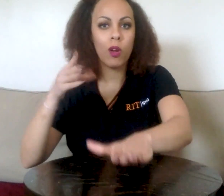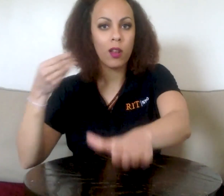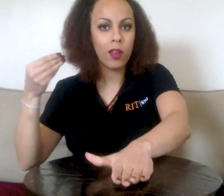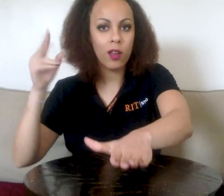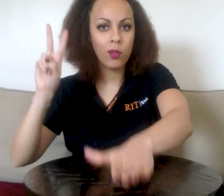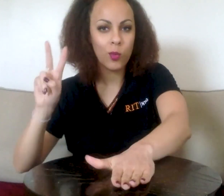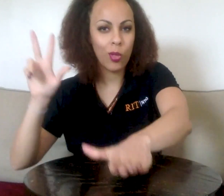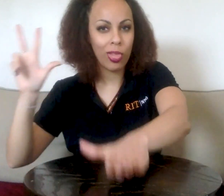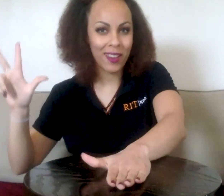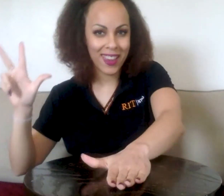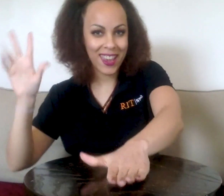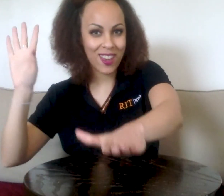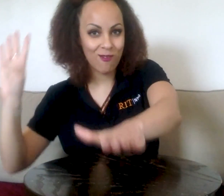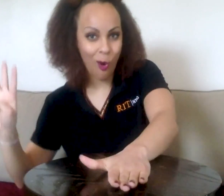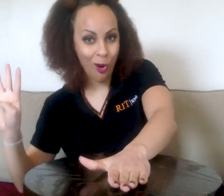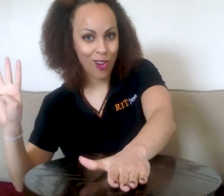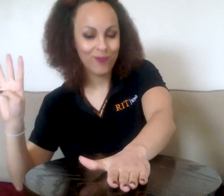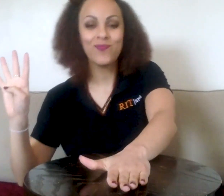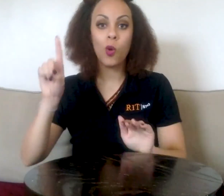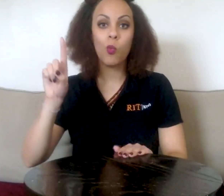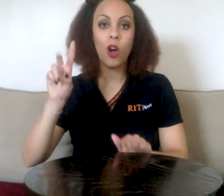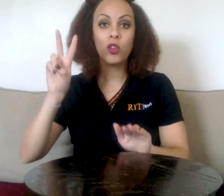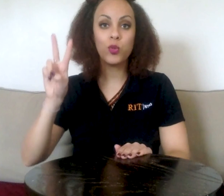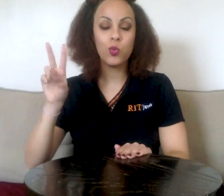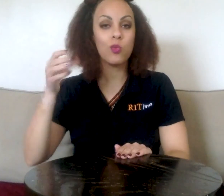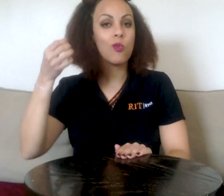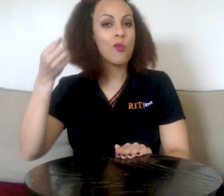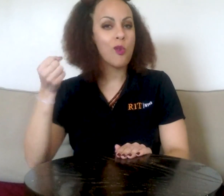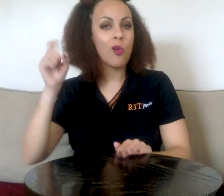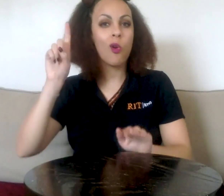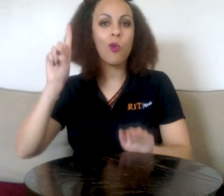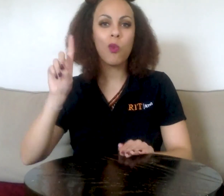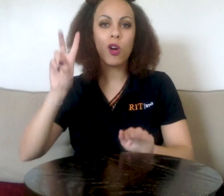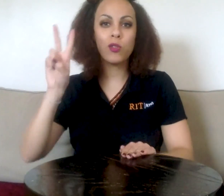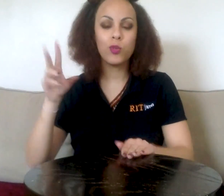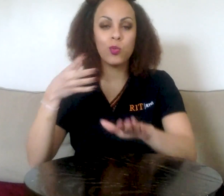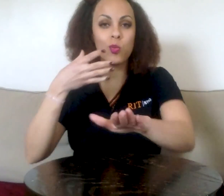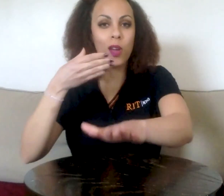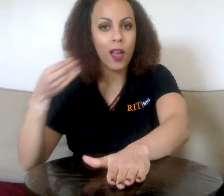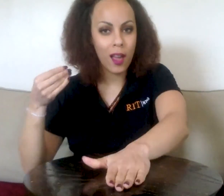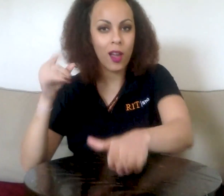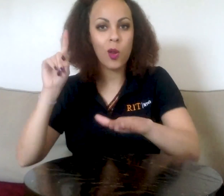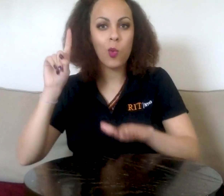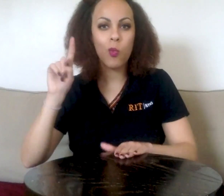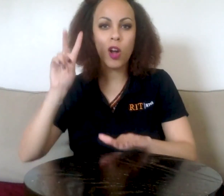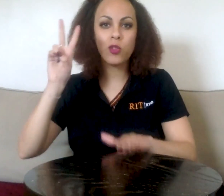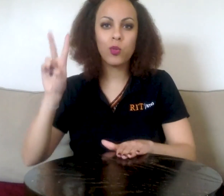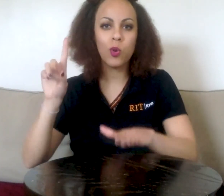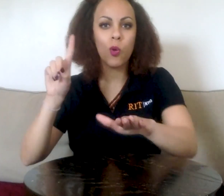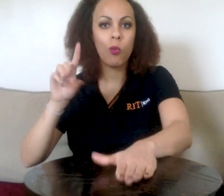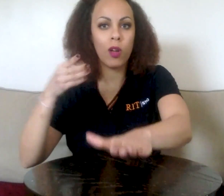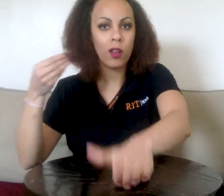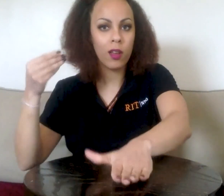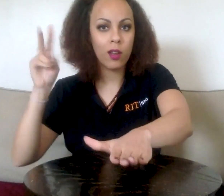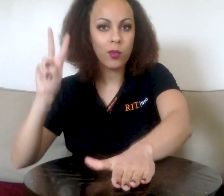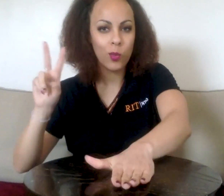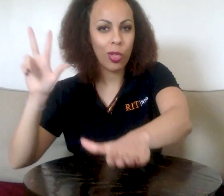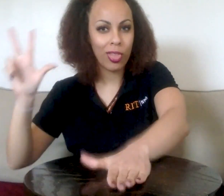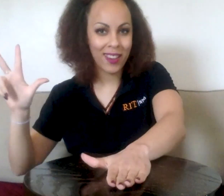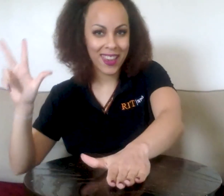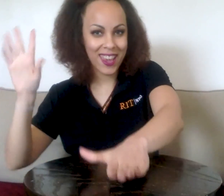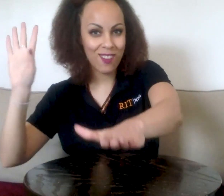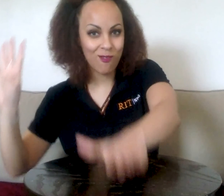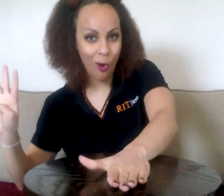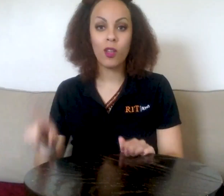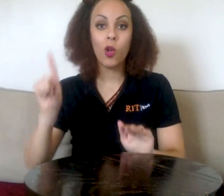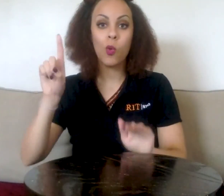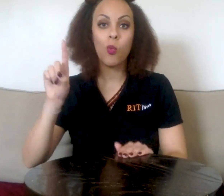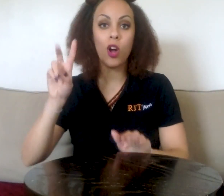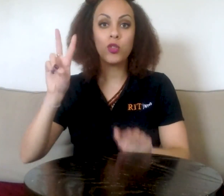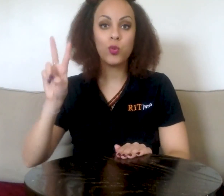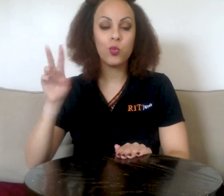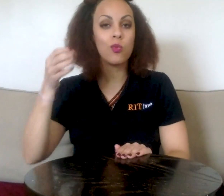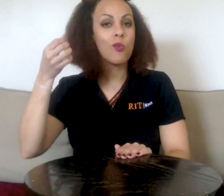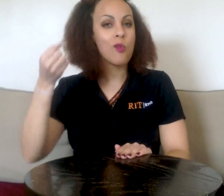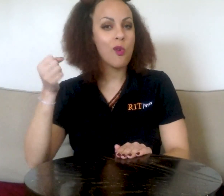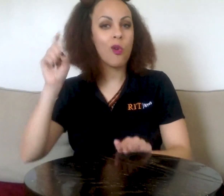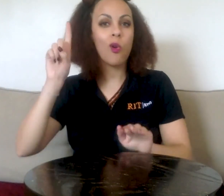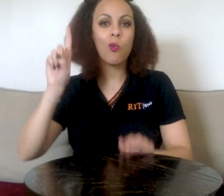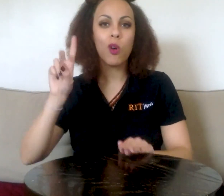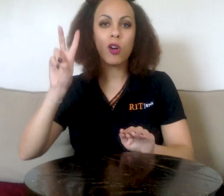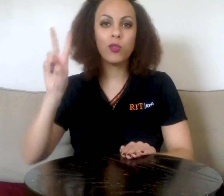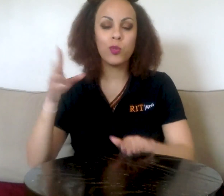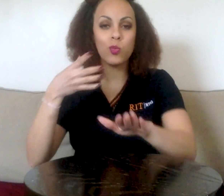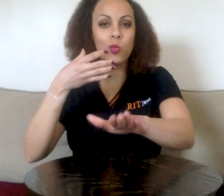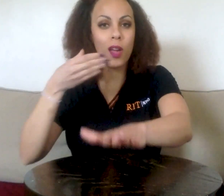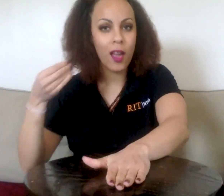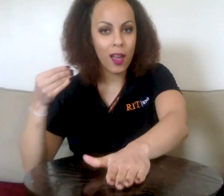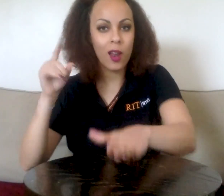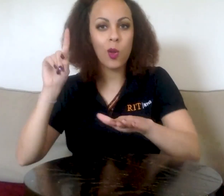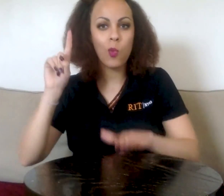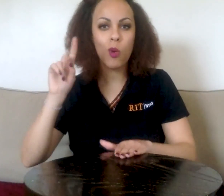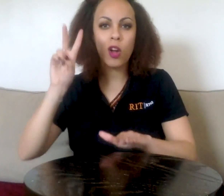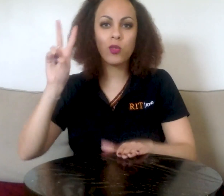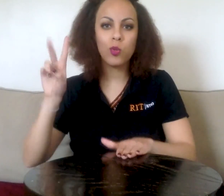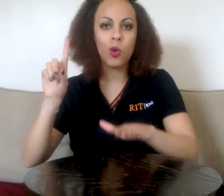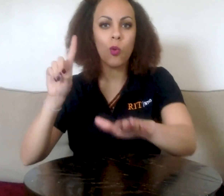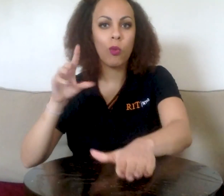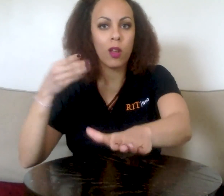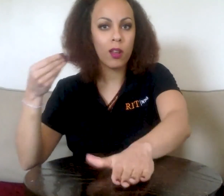one and two three four. One two hold one two and one two,